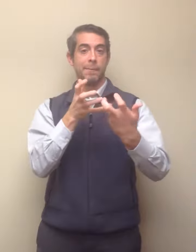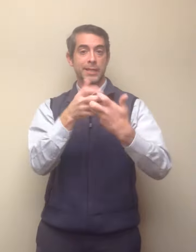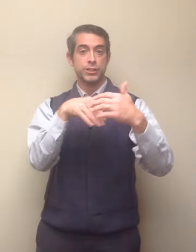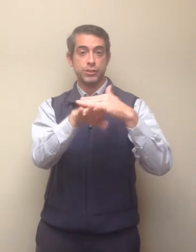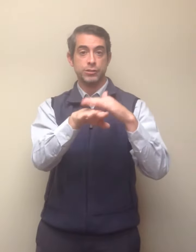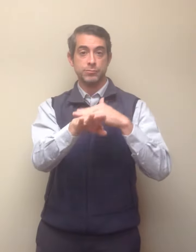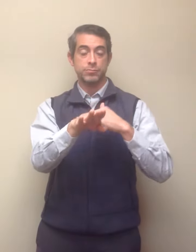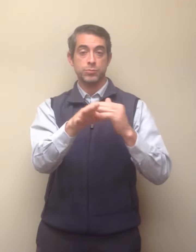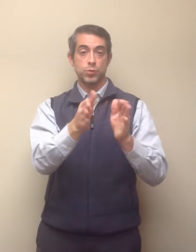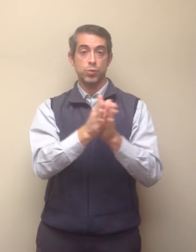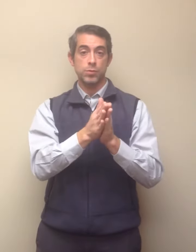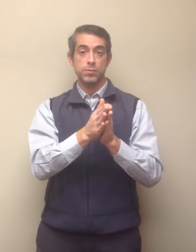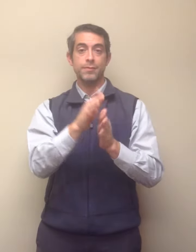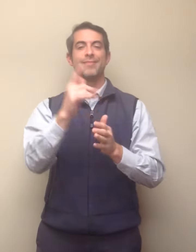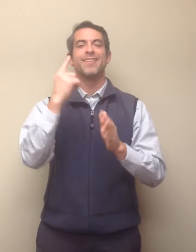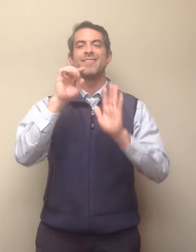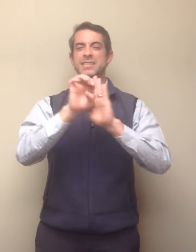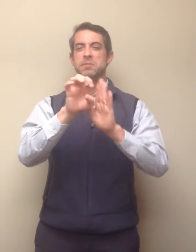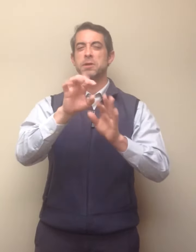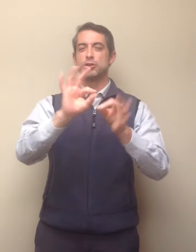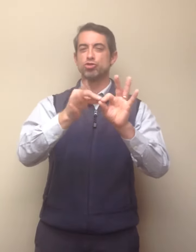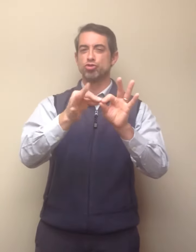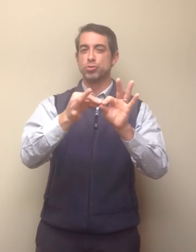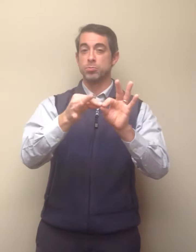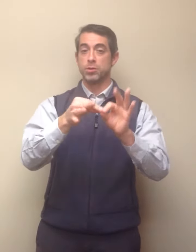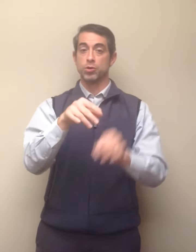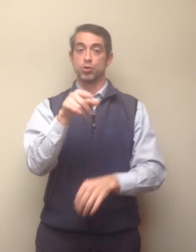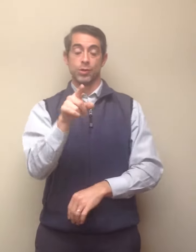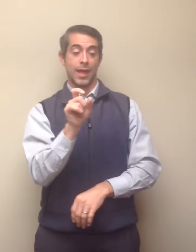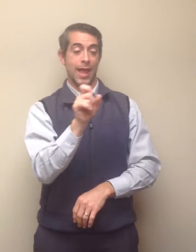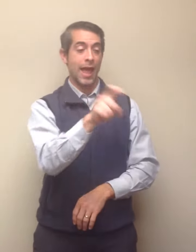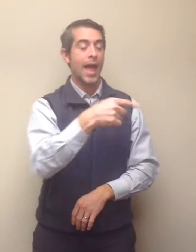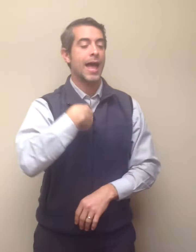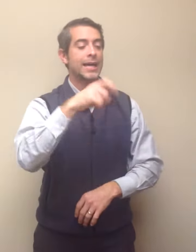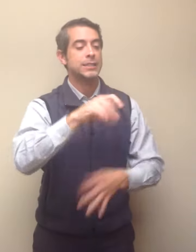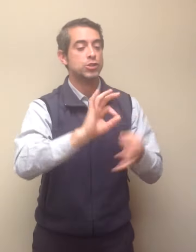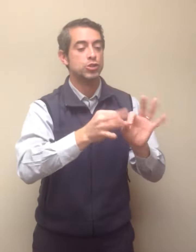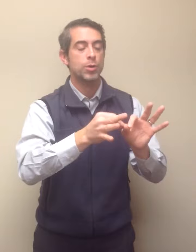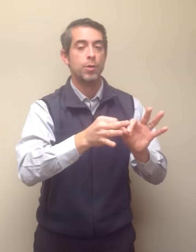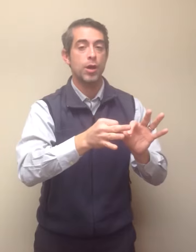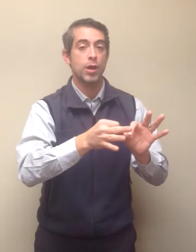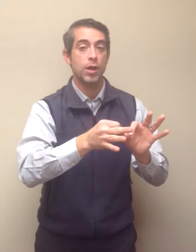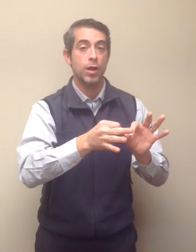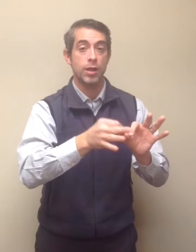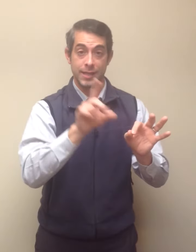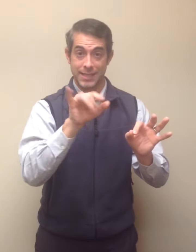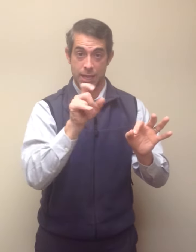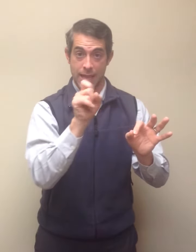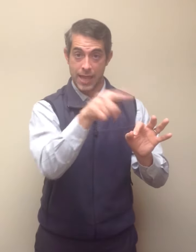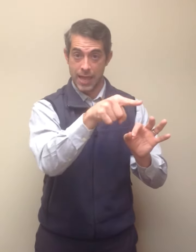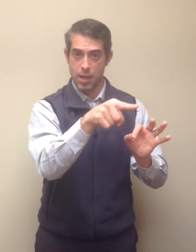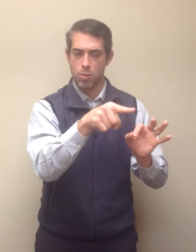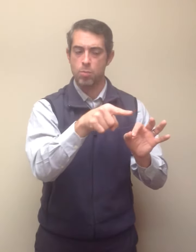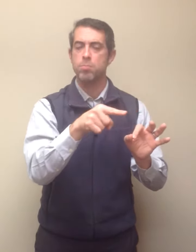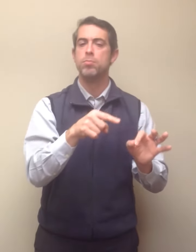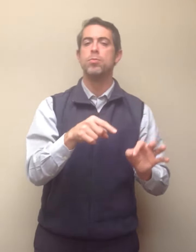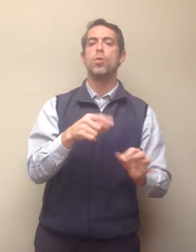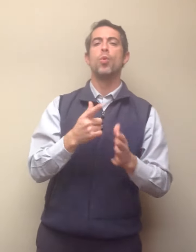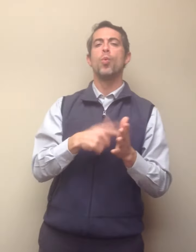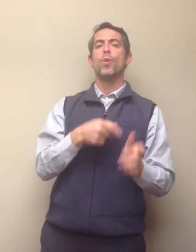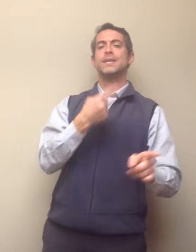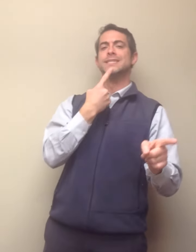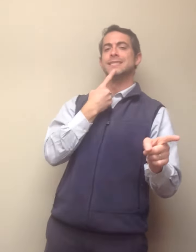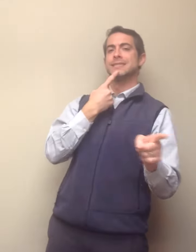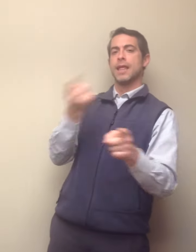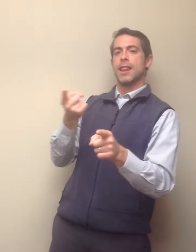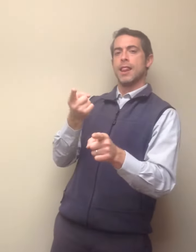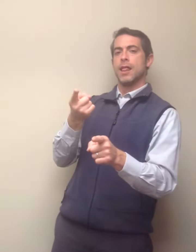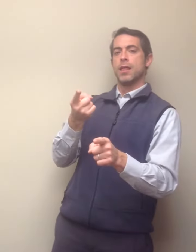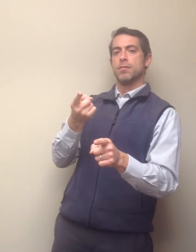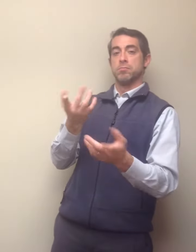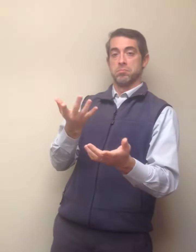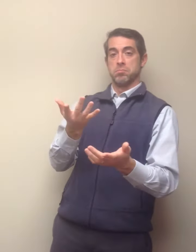If "Yes," what did the BMV say or do?